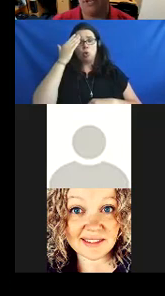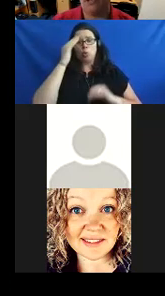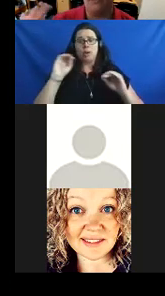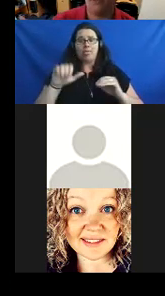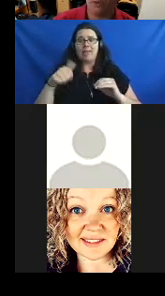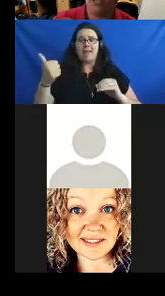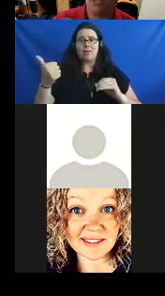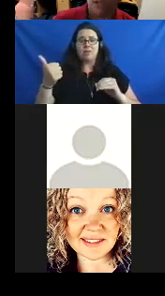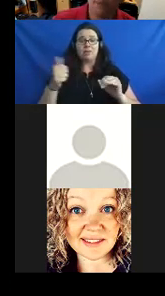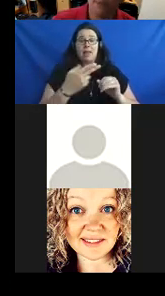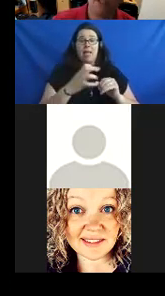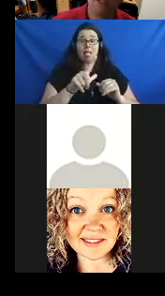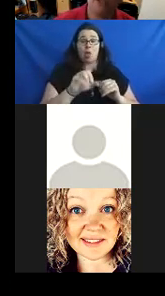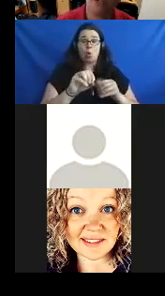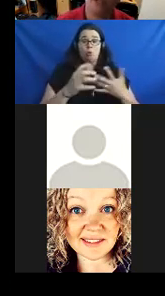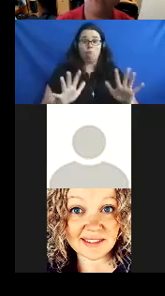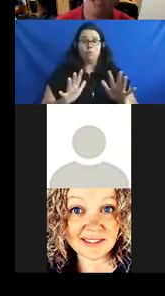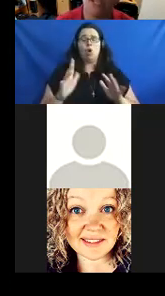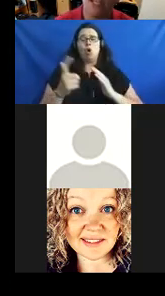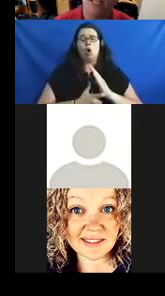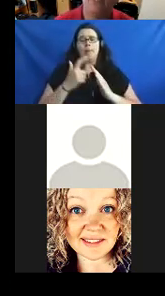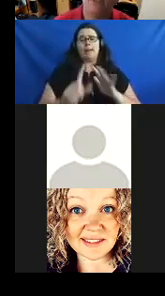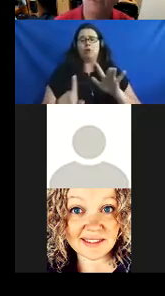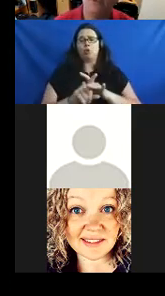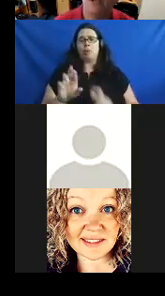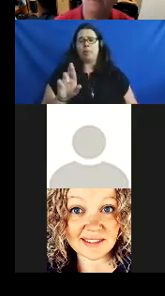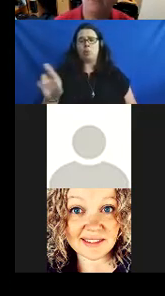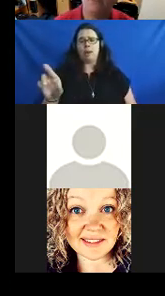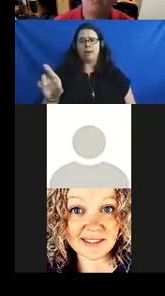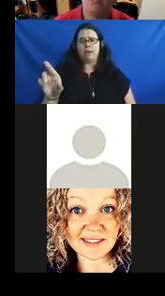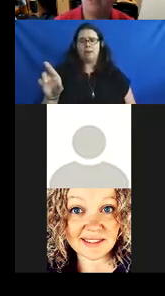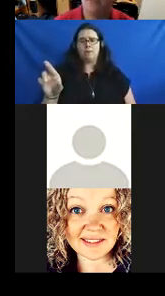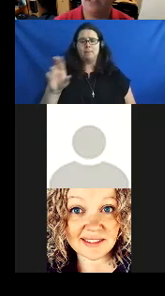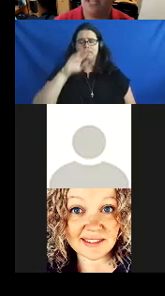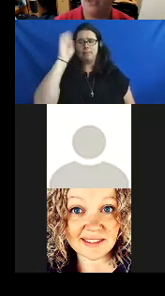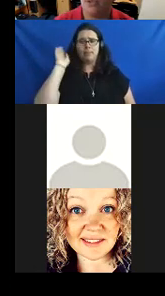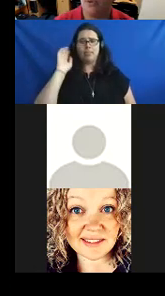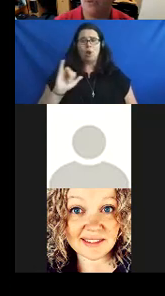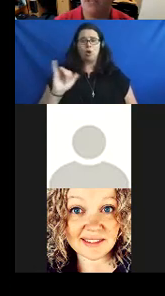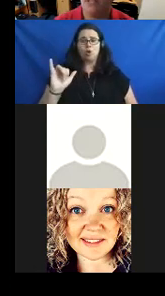AFTER HELLO. IT IS EMBOSSING AS YOU GO.